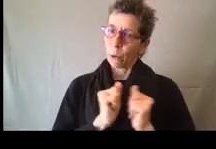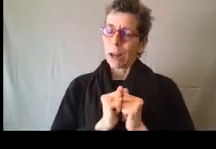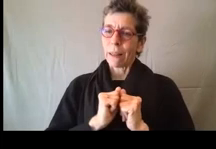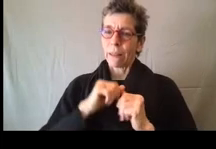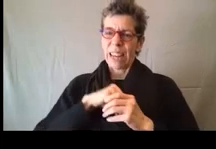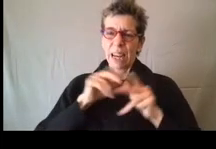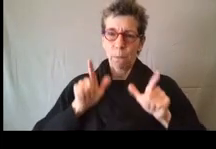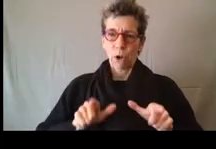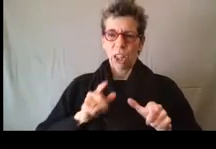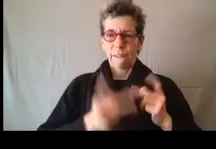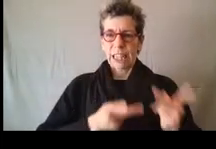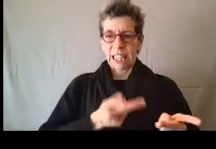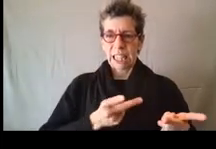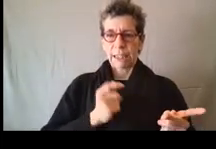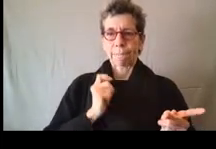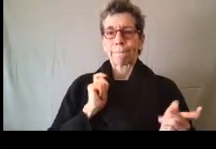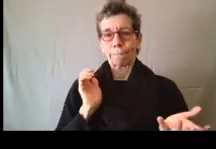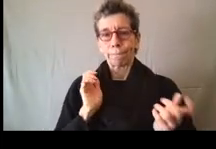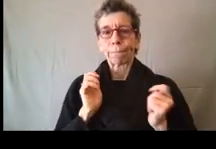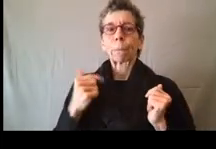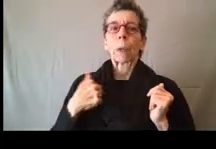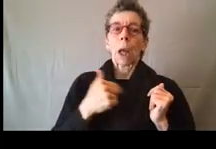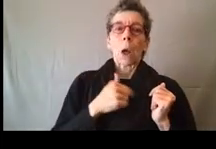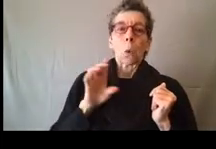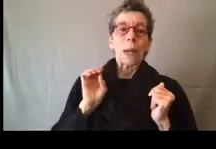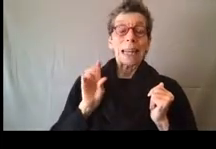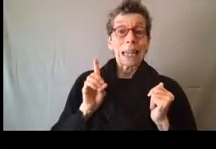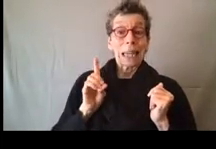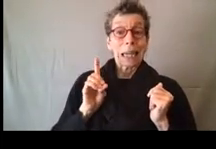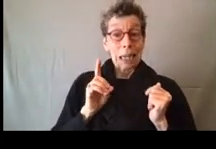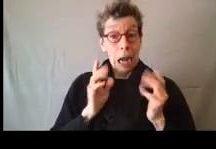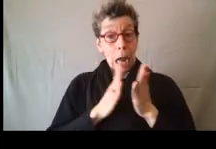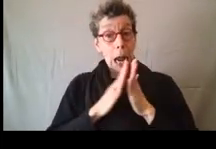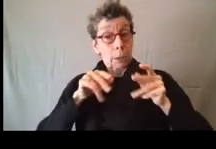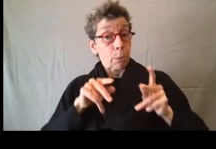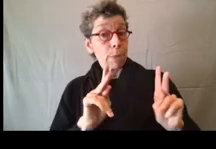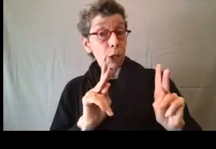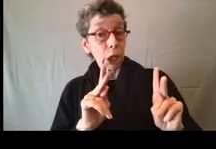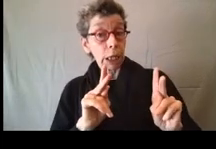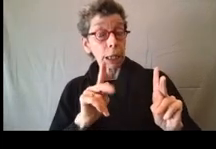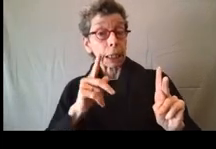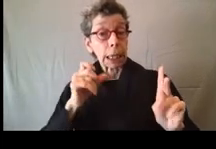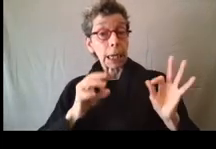We made sure to reach out and ask for permission to come on site to collect information, perhaps